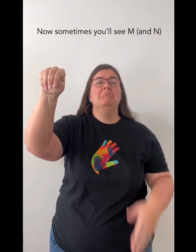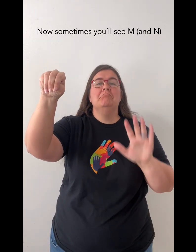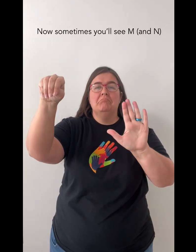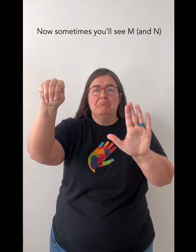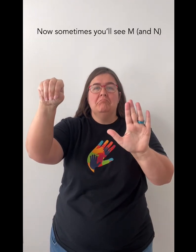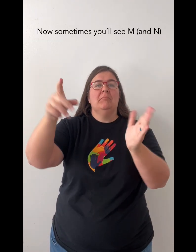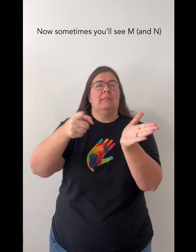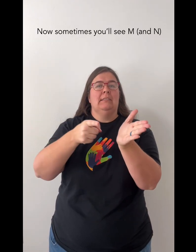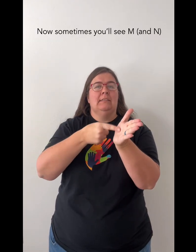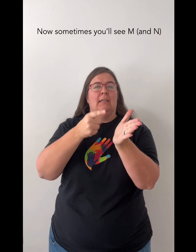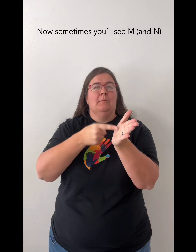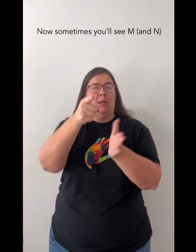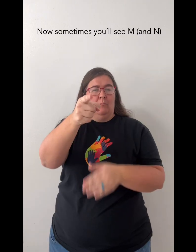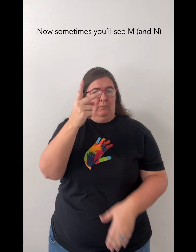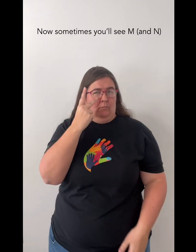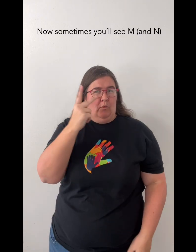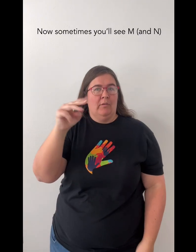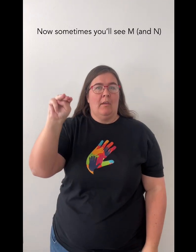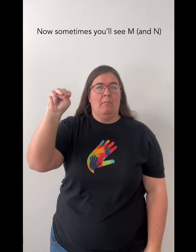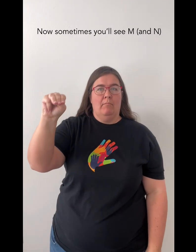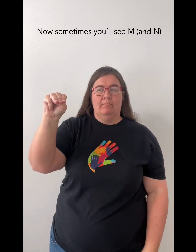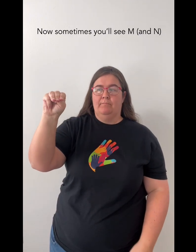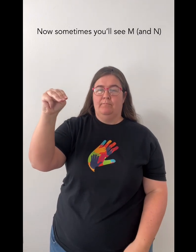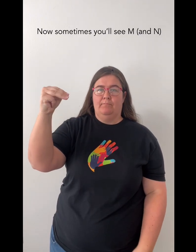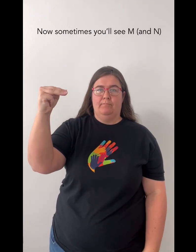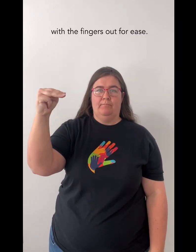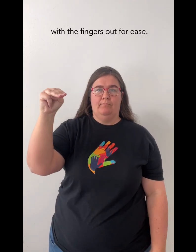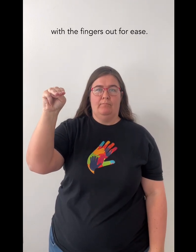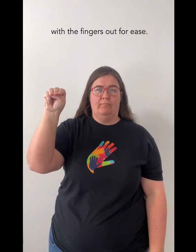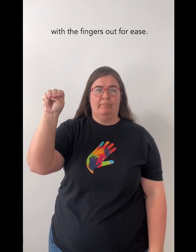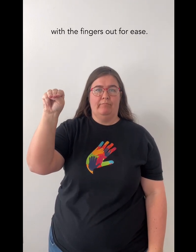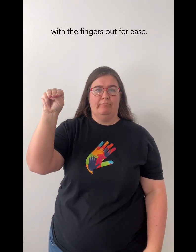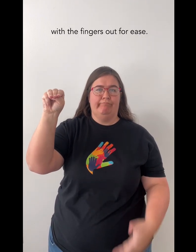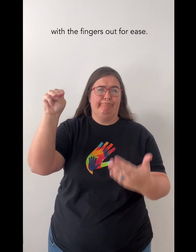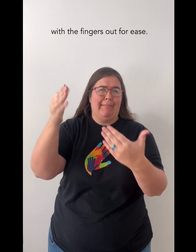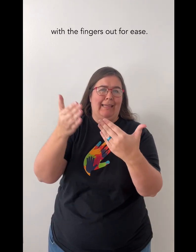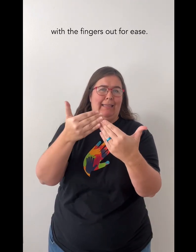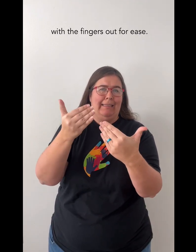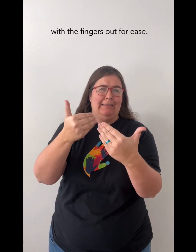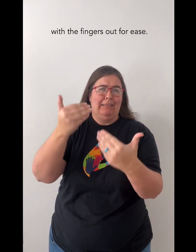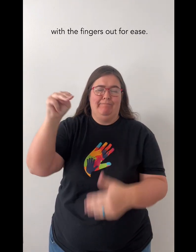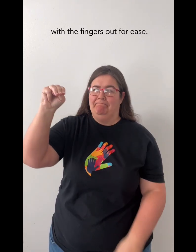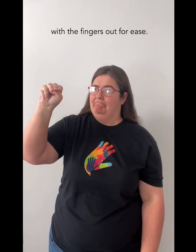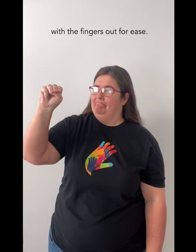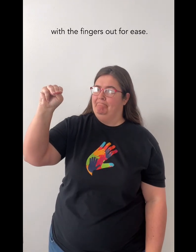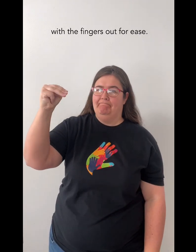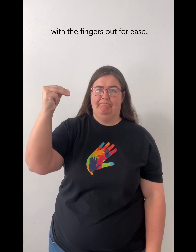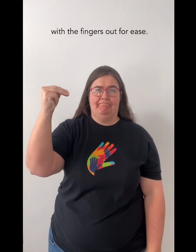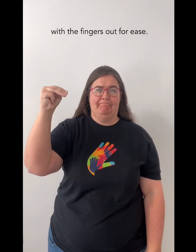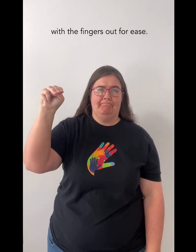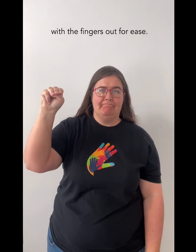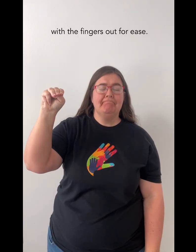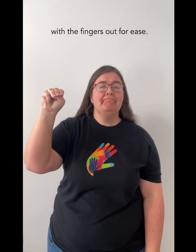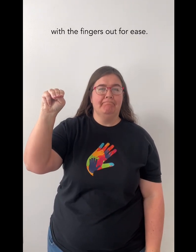Now sometimes you'll see M (and N) with the fingers out for ease.